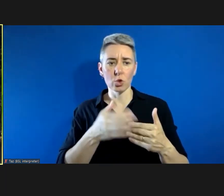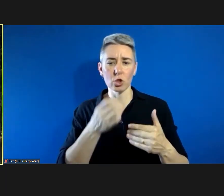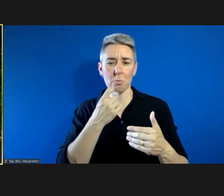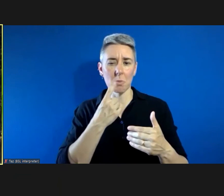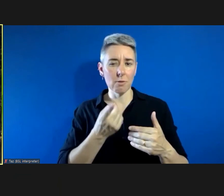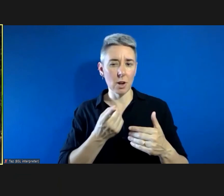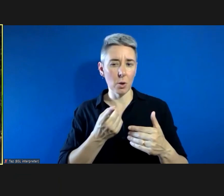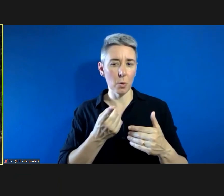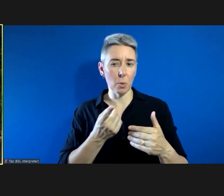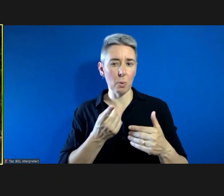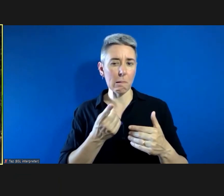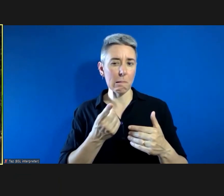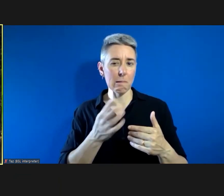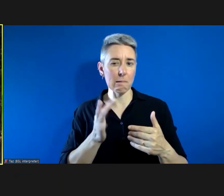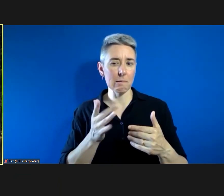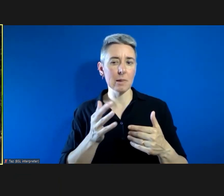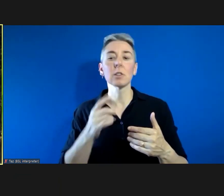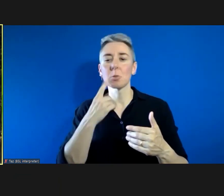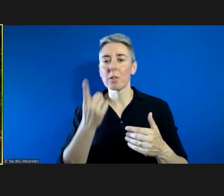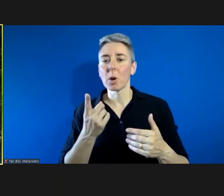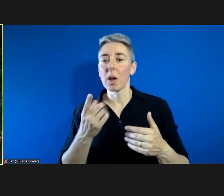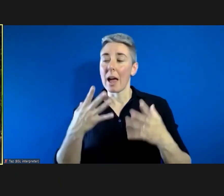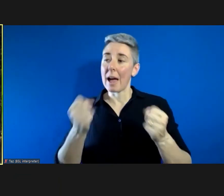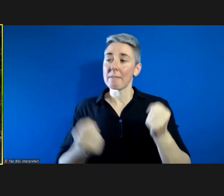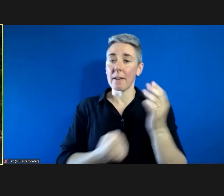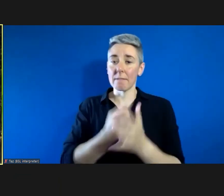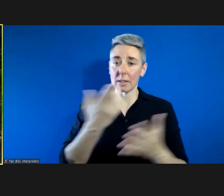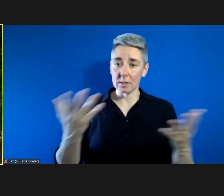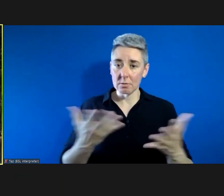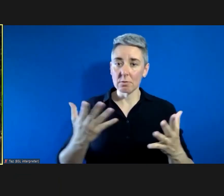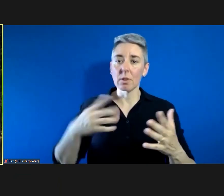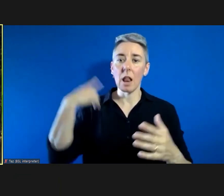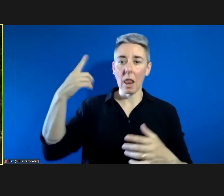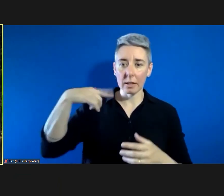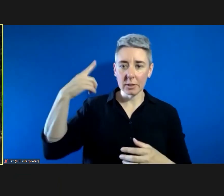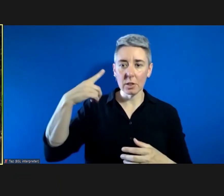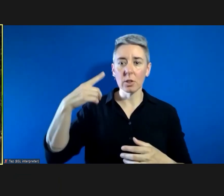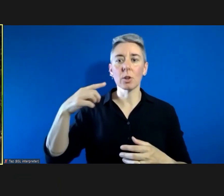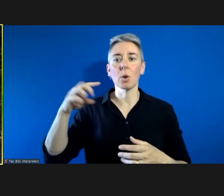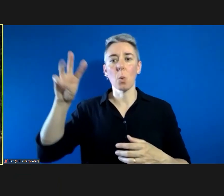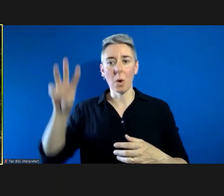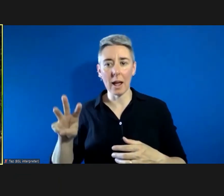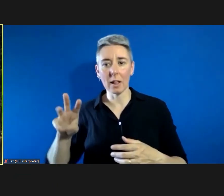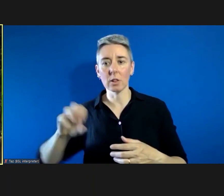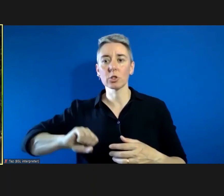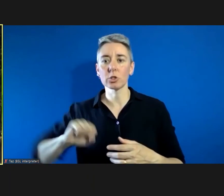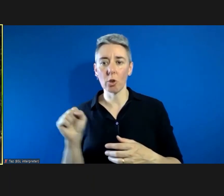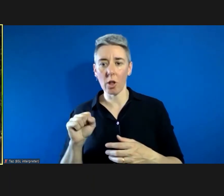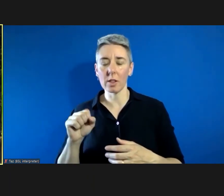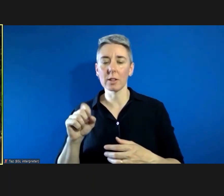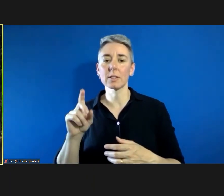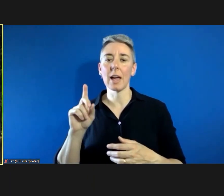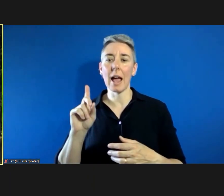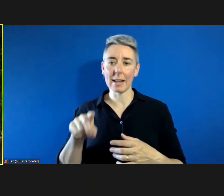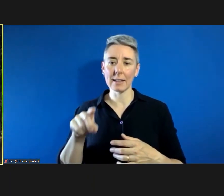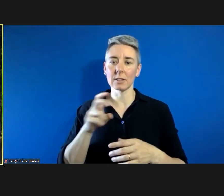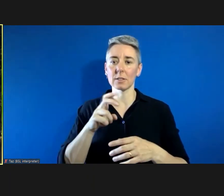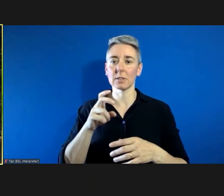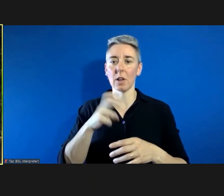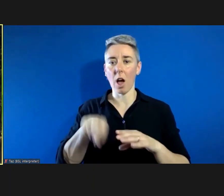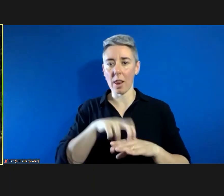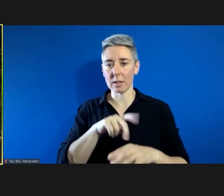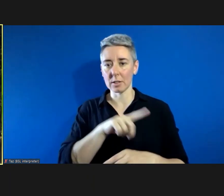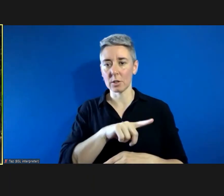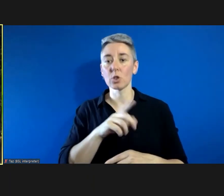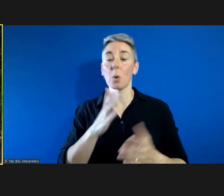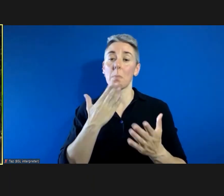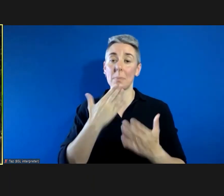we've got events in London, Wales, Scotland, and Ireland. So please do look on to those